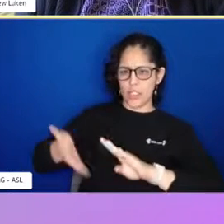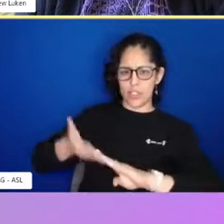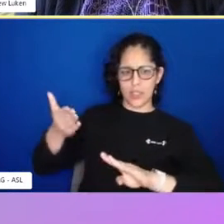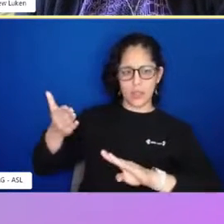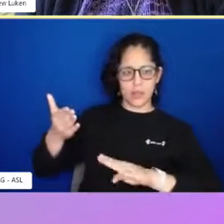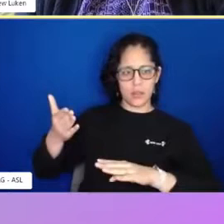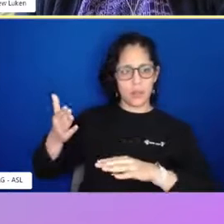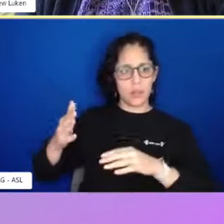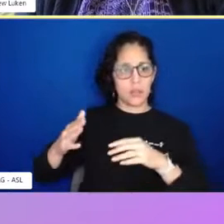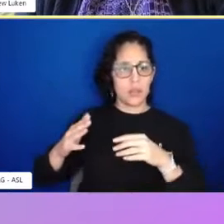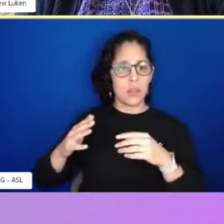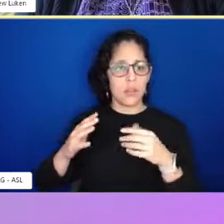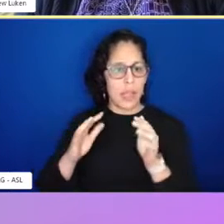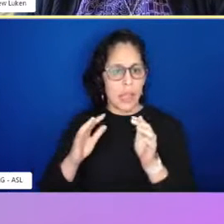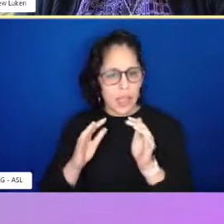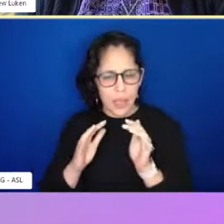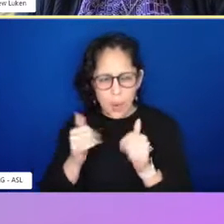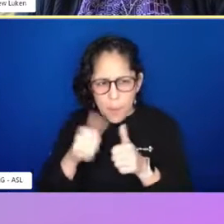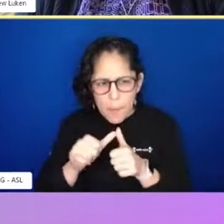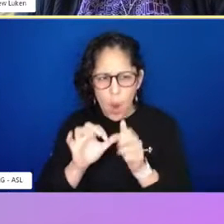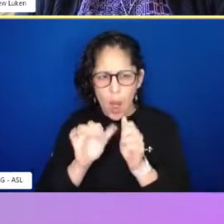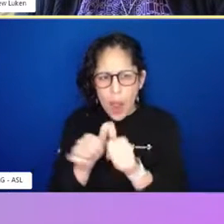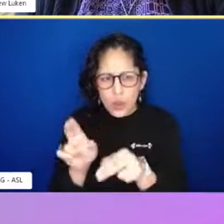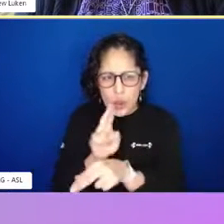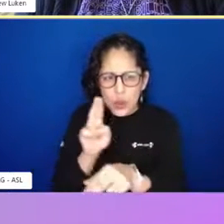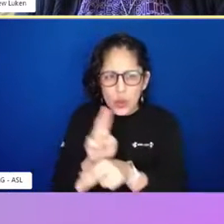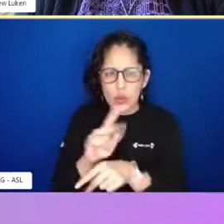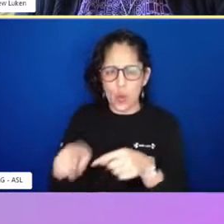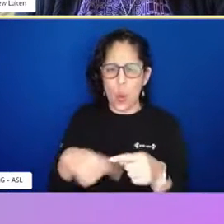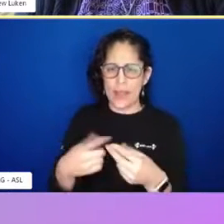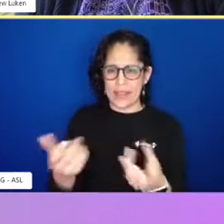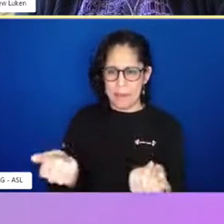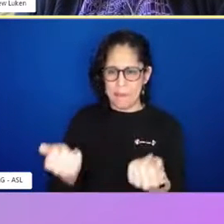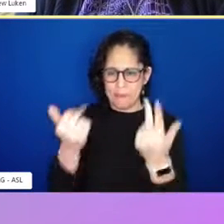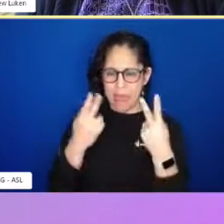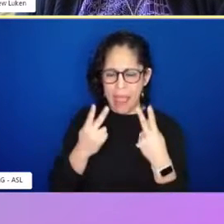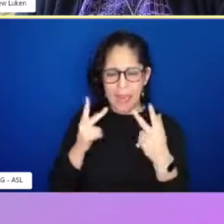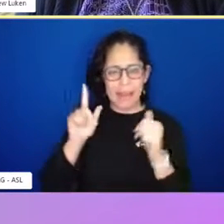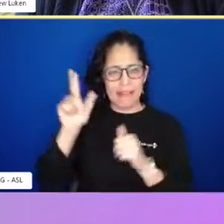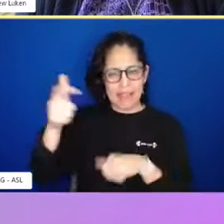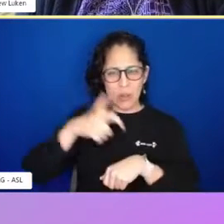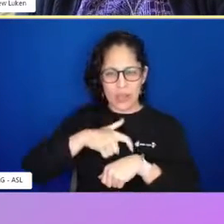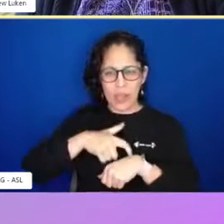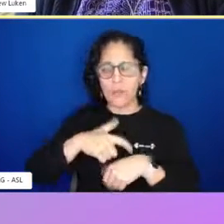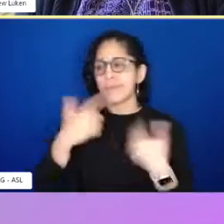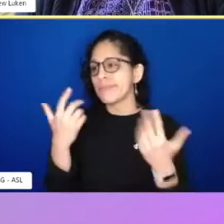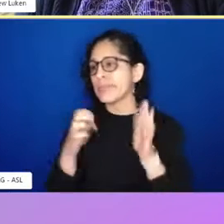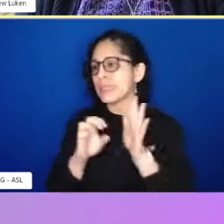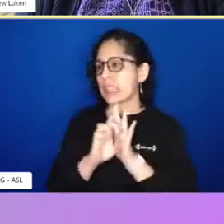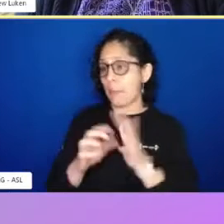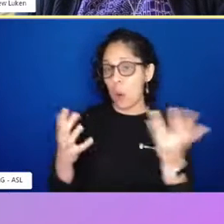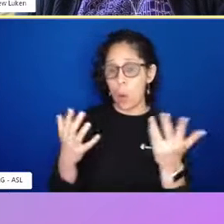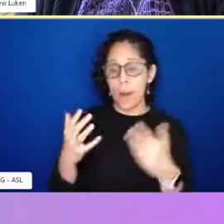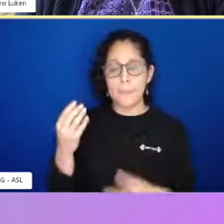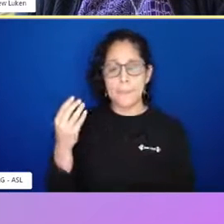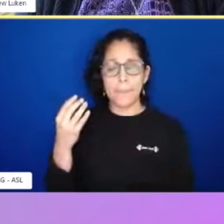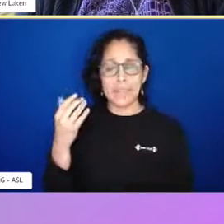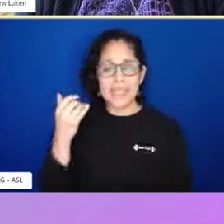oppositional learning and the ability to remember how to use it when they return at a later time. A simple example